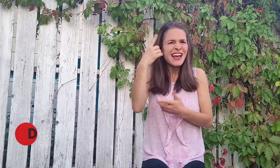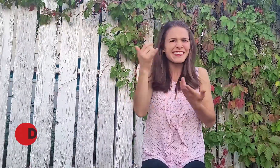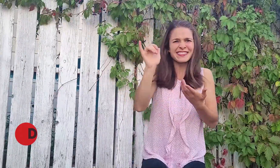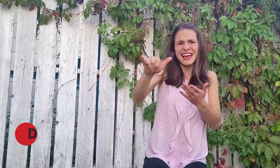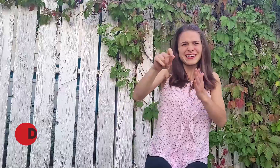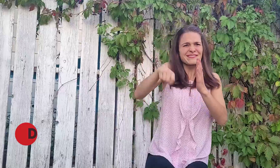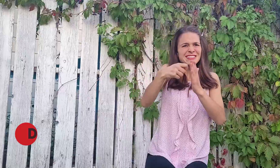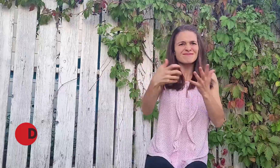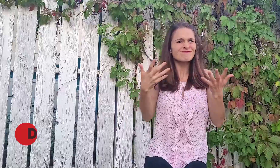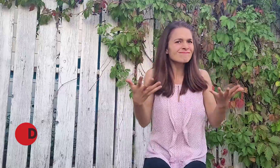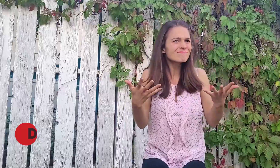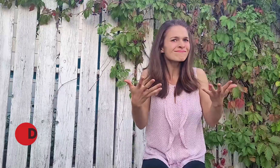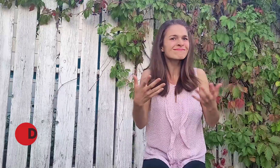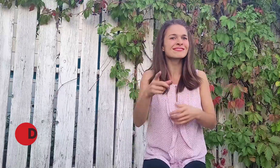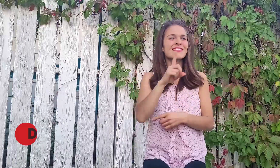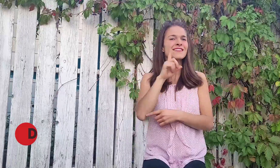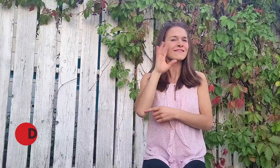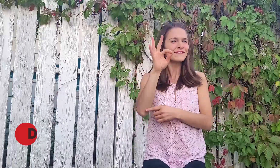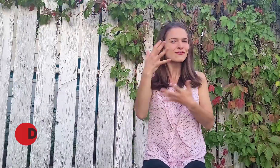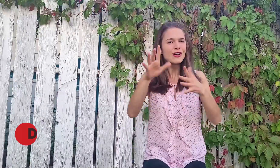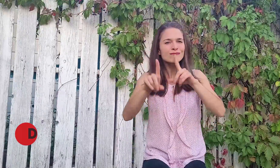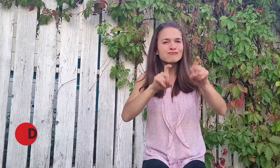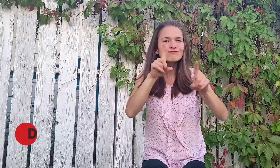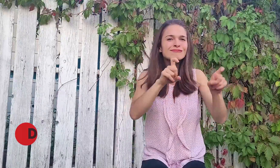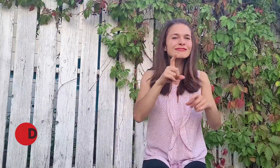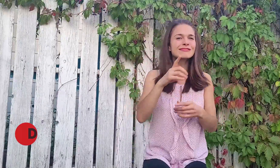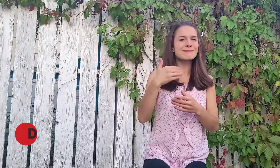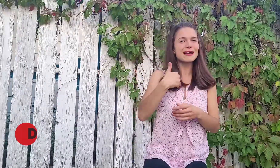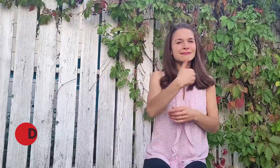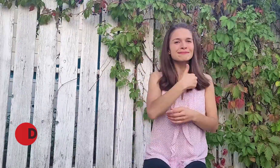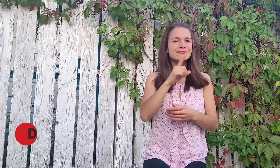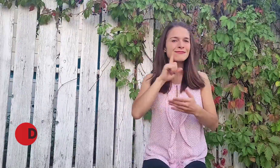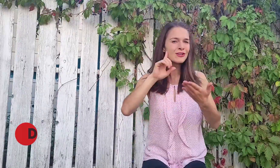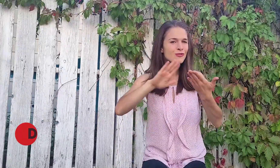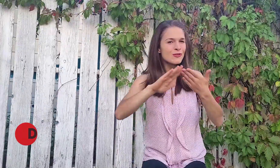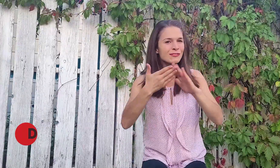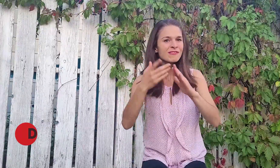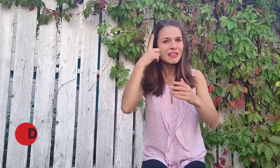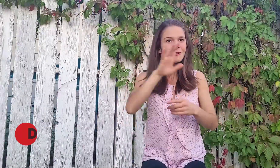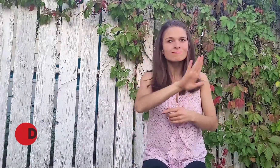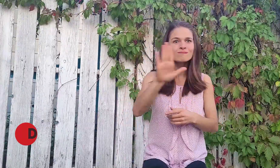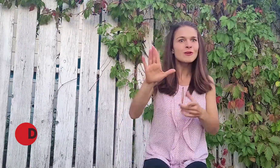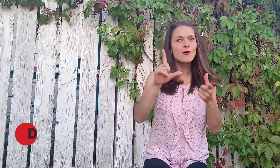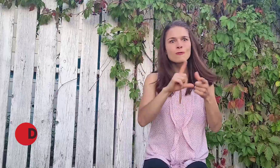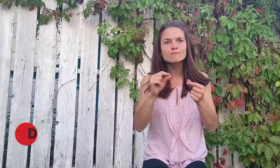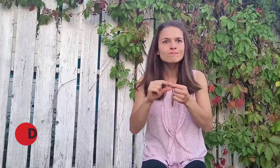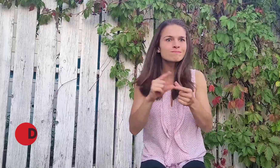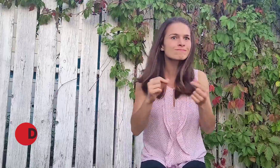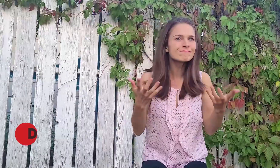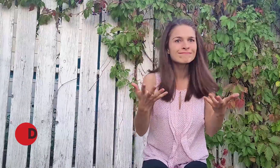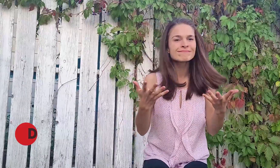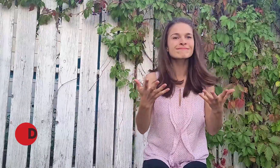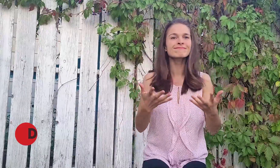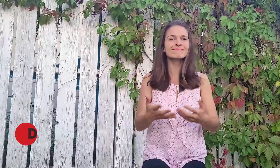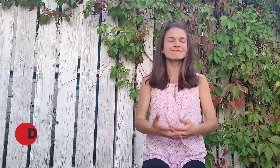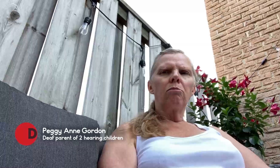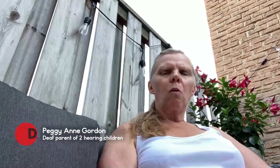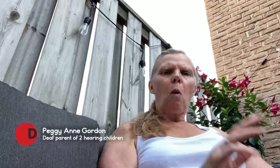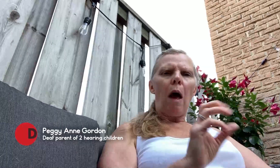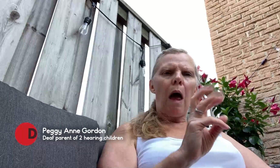of it? DeafDots asked different members of the Deaf community for comments.